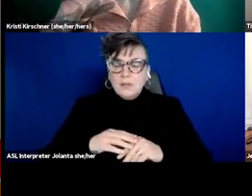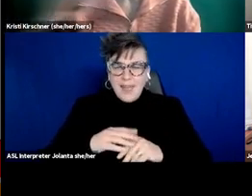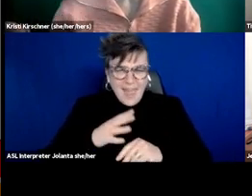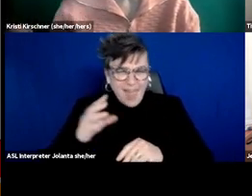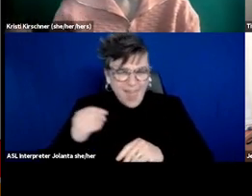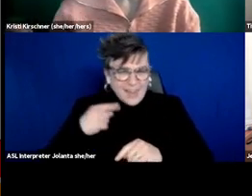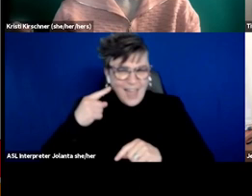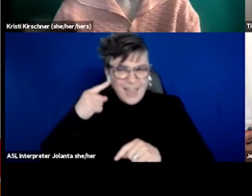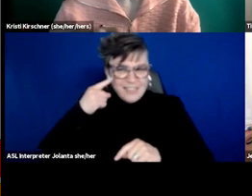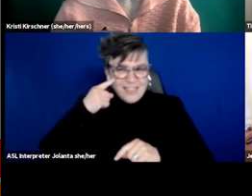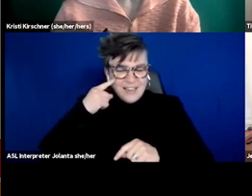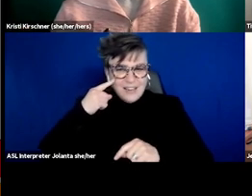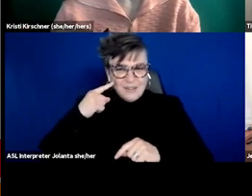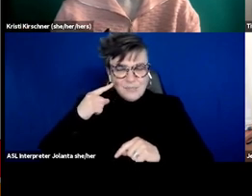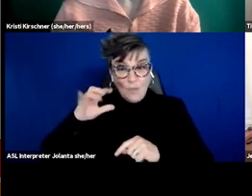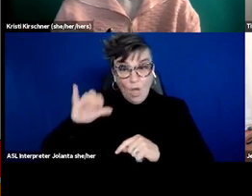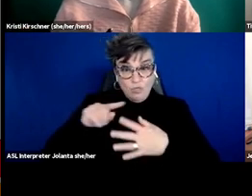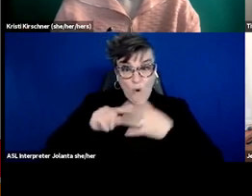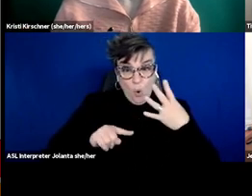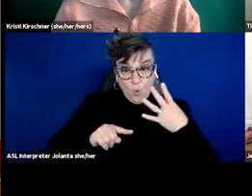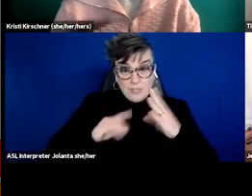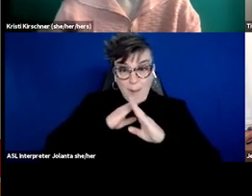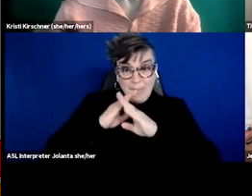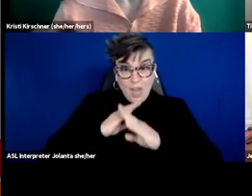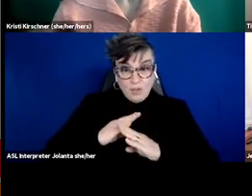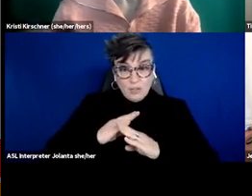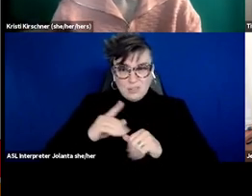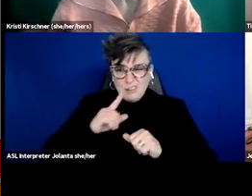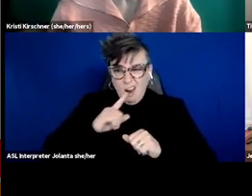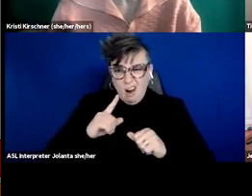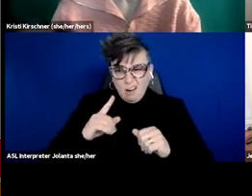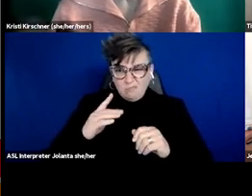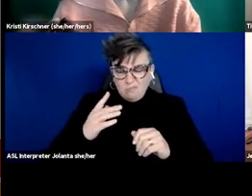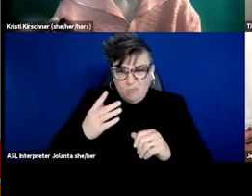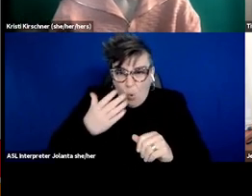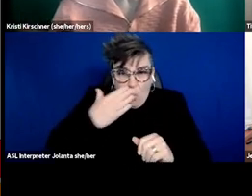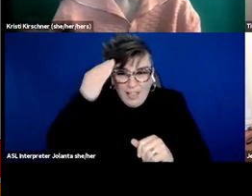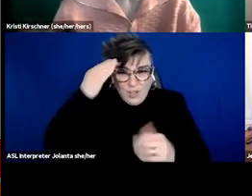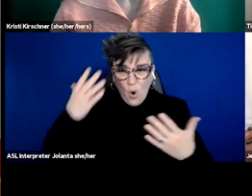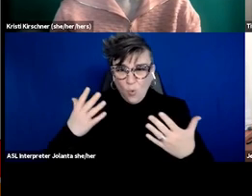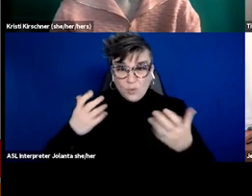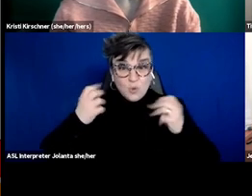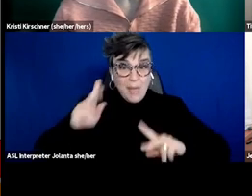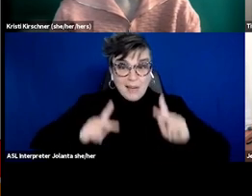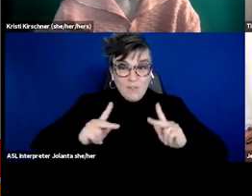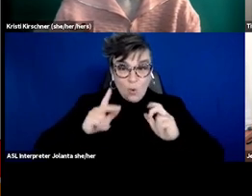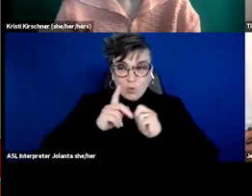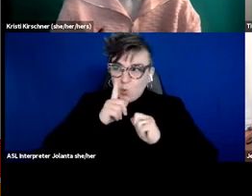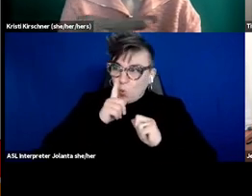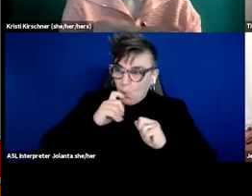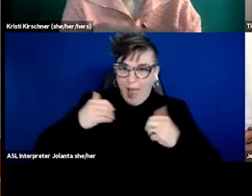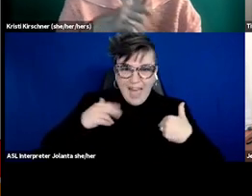that those barriers are well known to many people with disabilities as they have tried